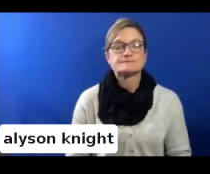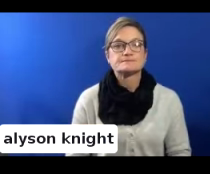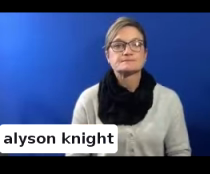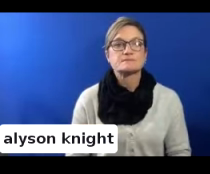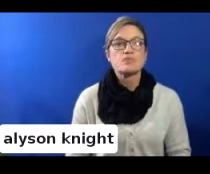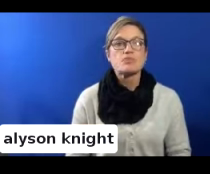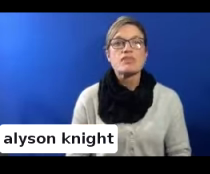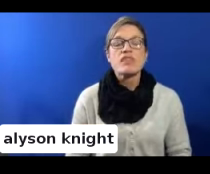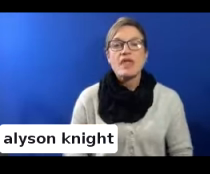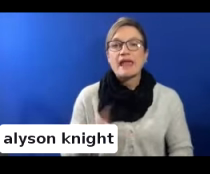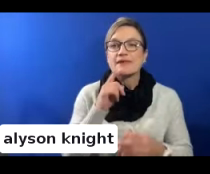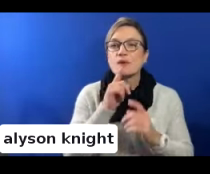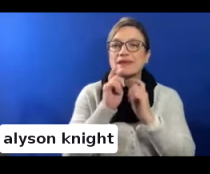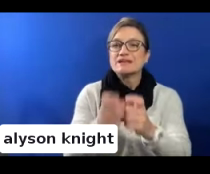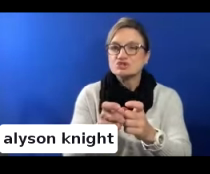extension and a budget revision.